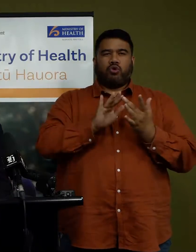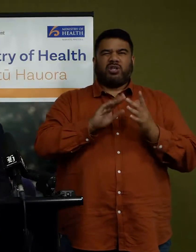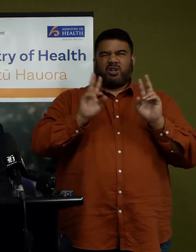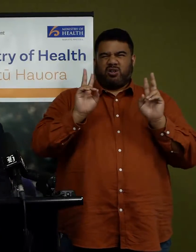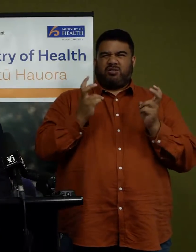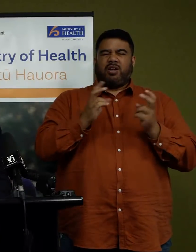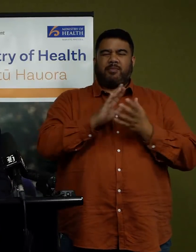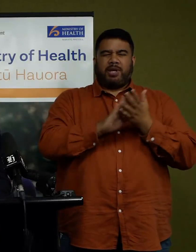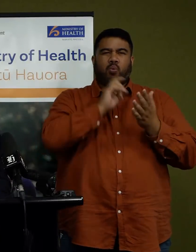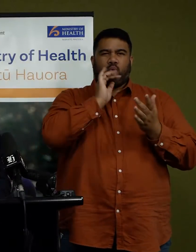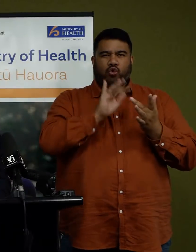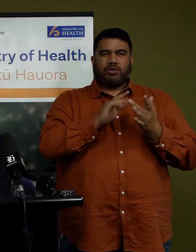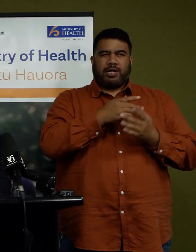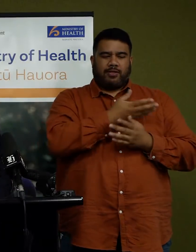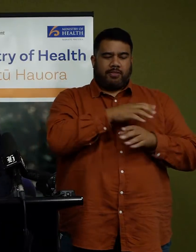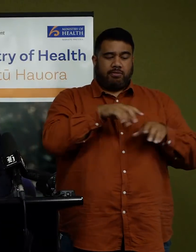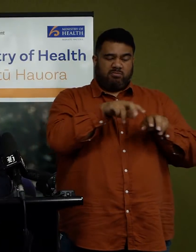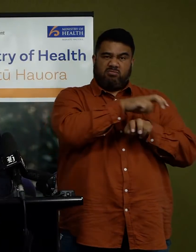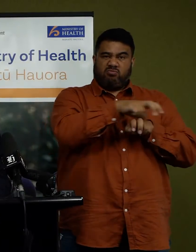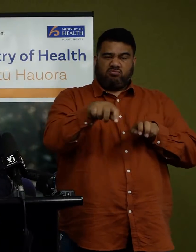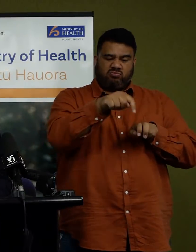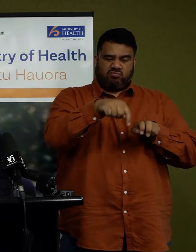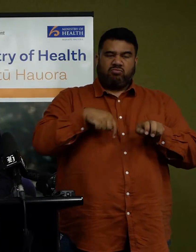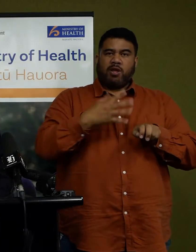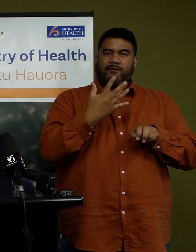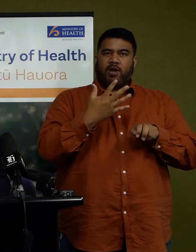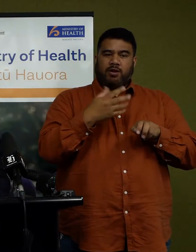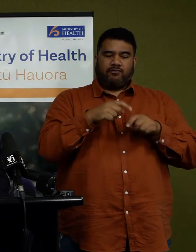like information should contact the Healthline number